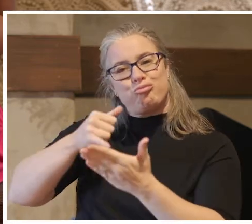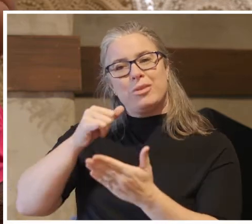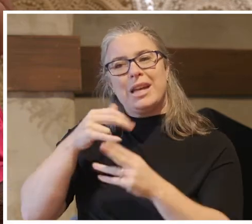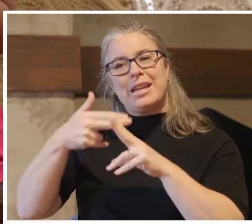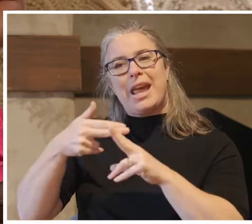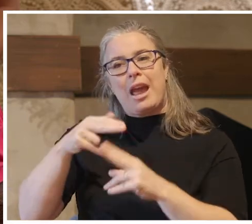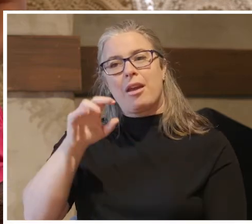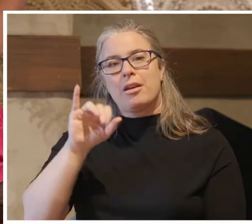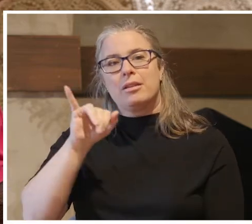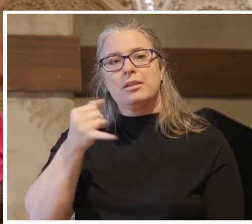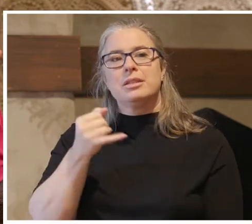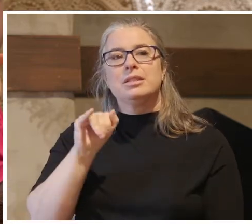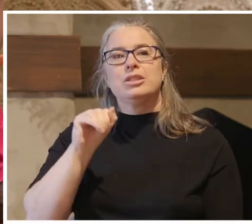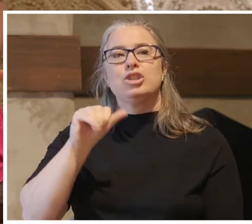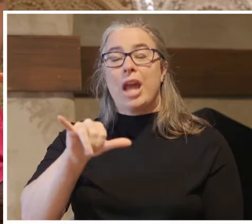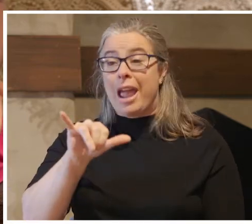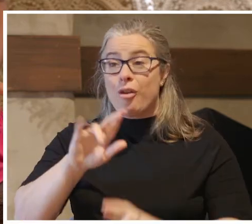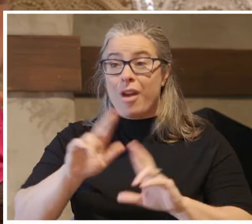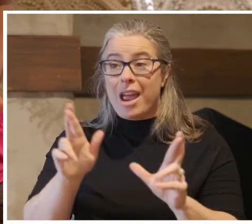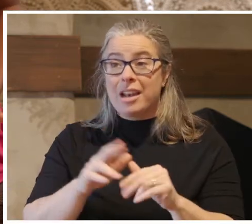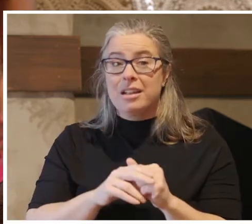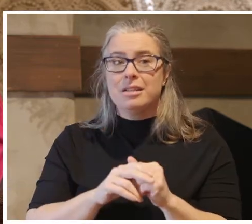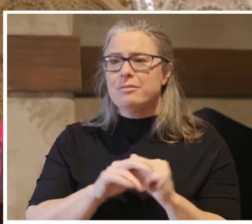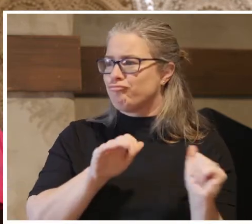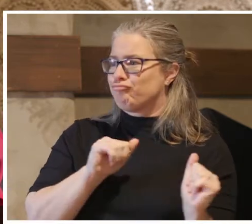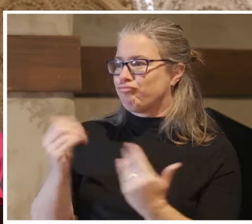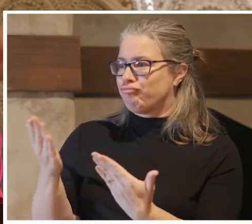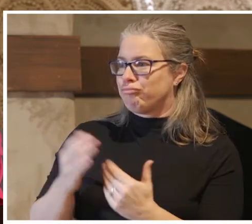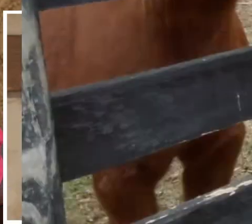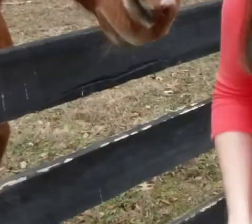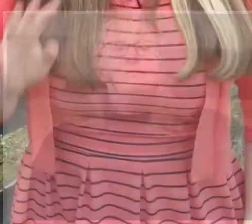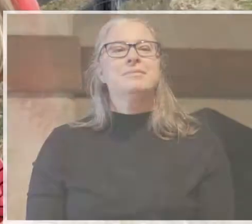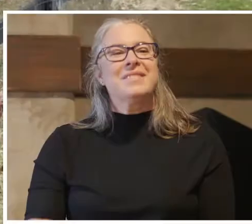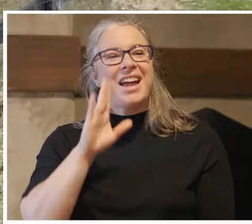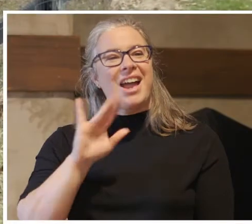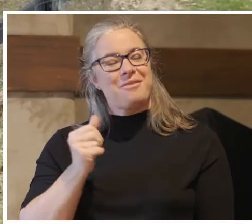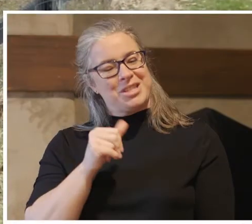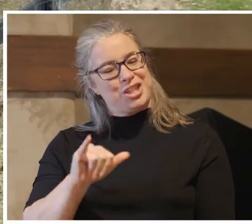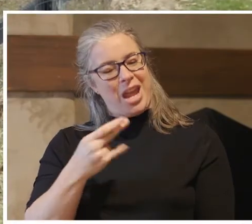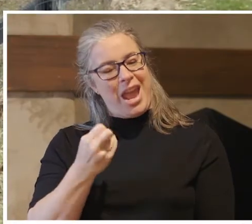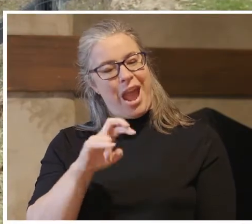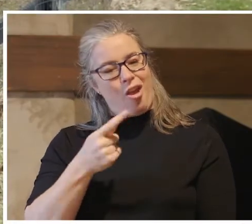who goes by the name of Jay. Ready? Roll it! Hi, I'm Jay Harrington,